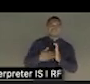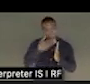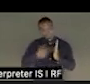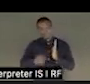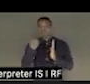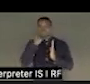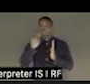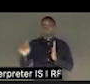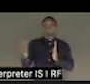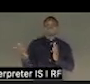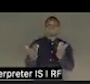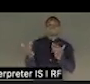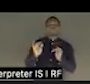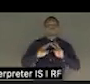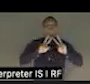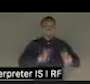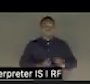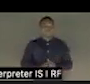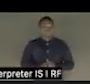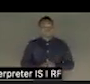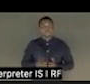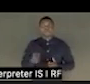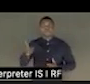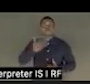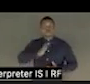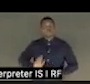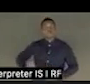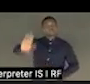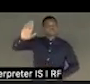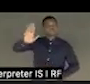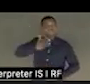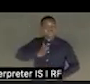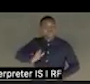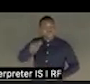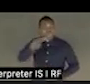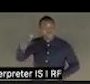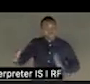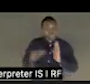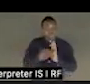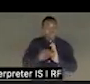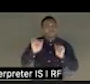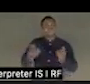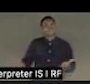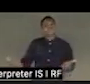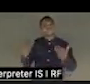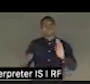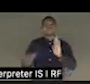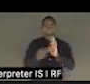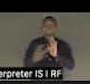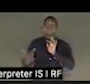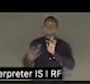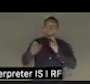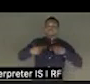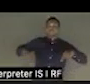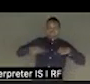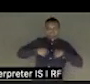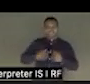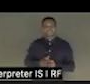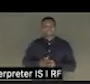can make a change and that is what we are really aiming for in all our work.